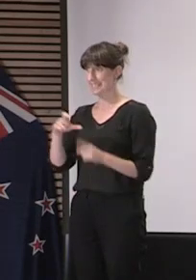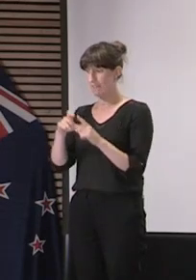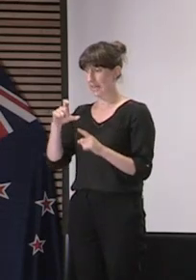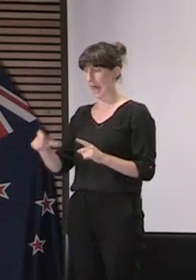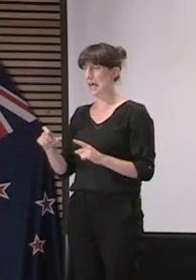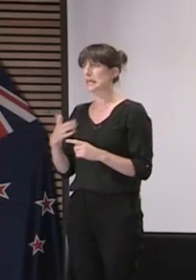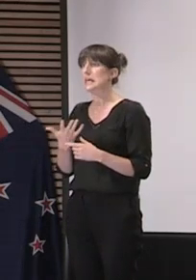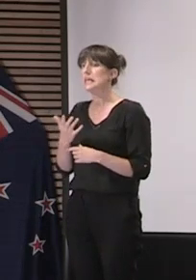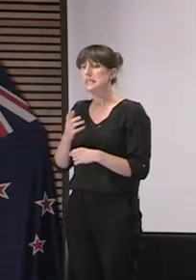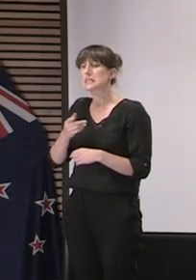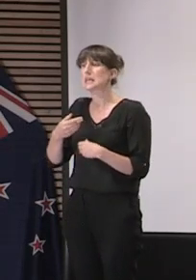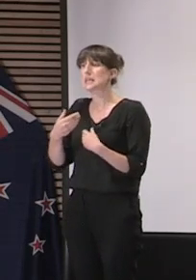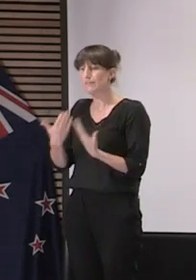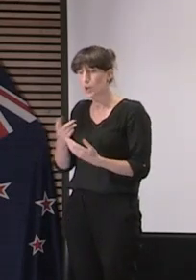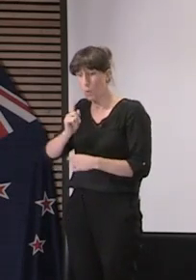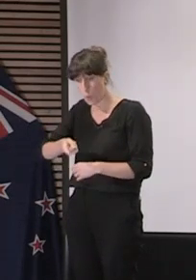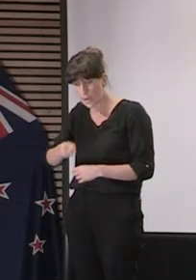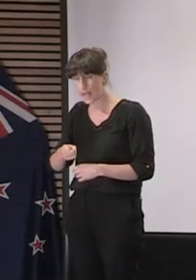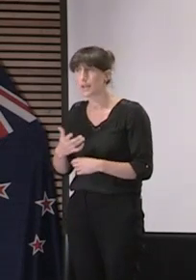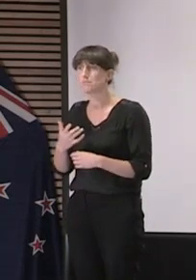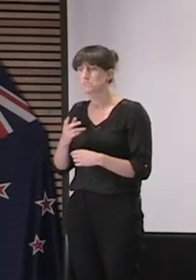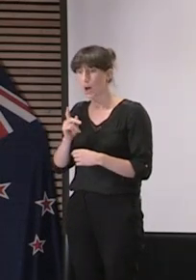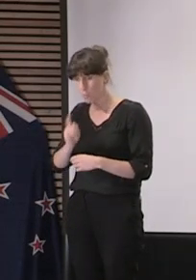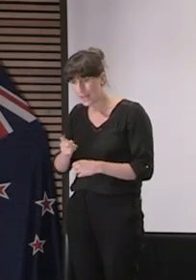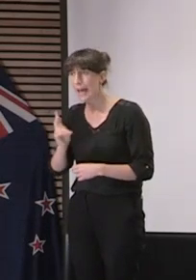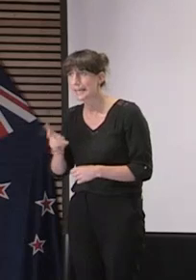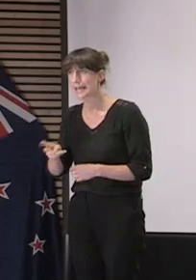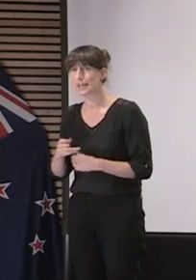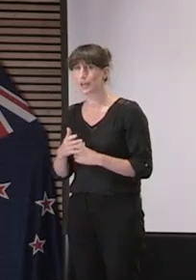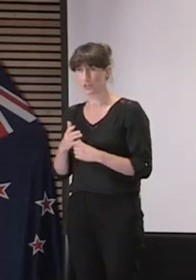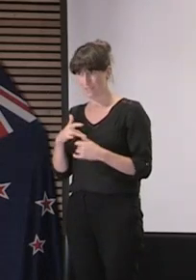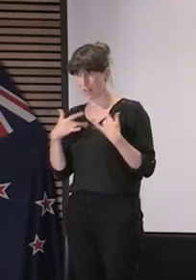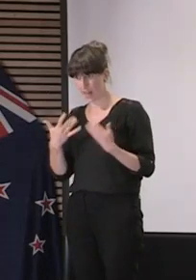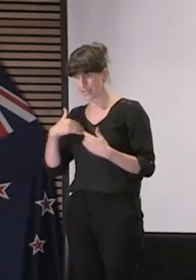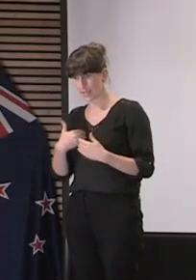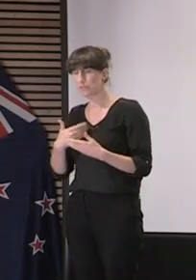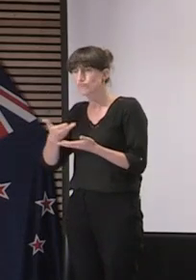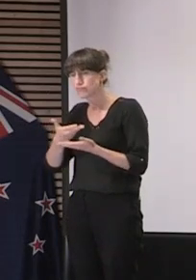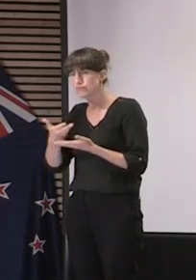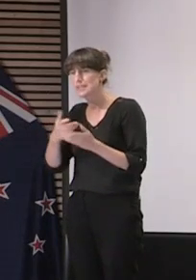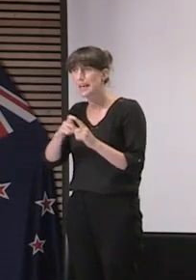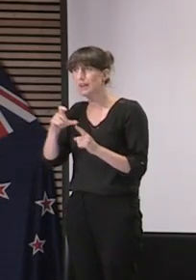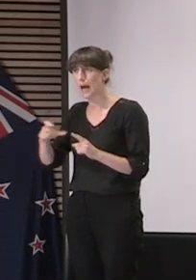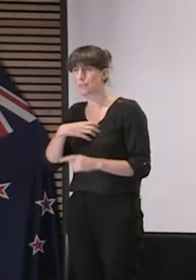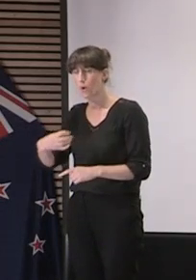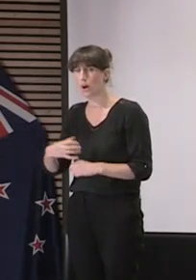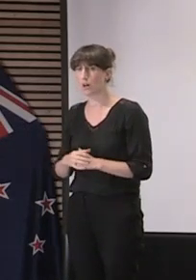given the fact he has publicly admitted to the short-comings? We don't believe that a further conversation is